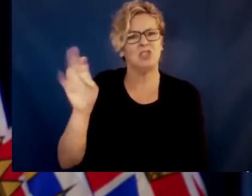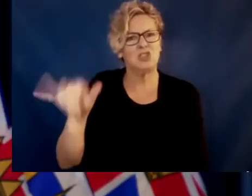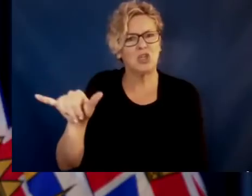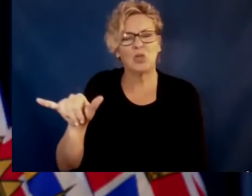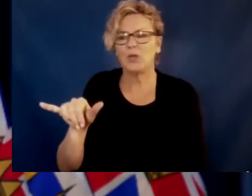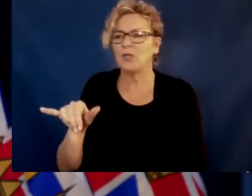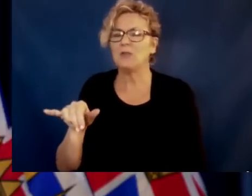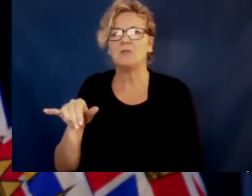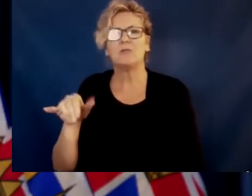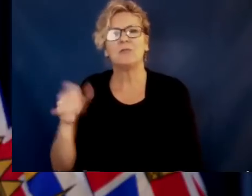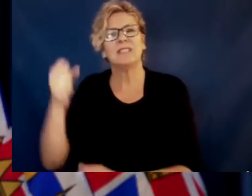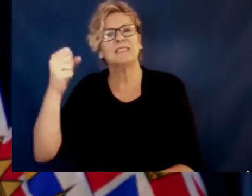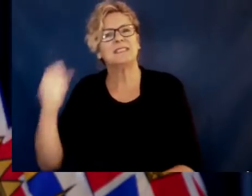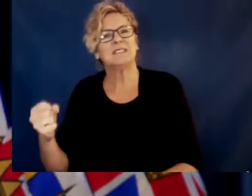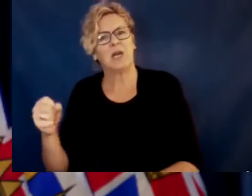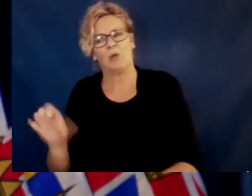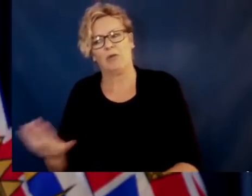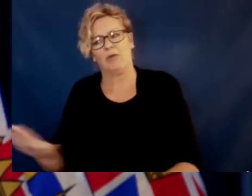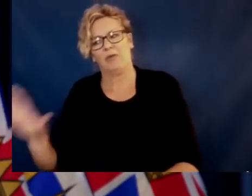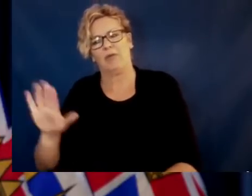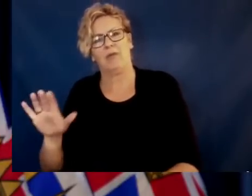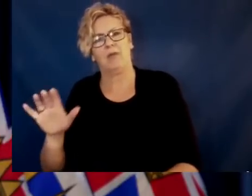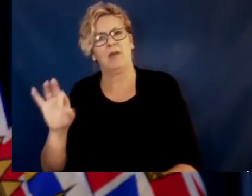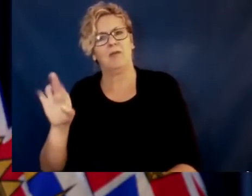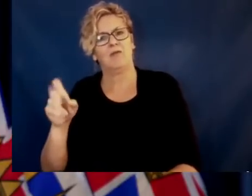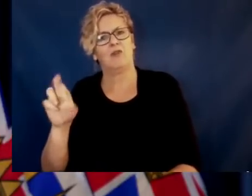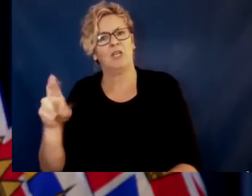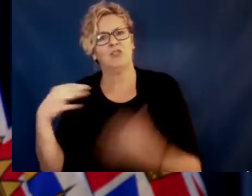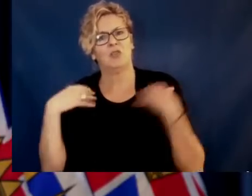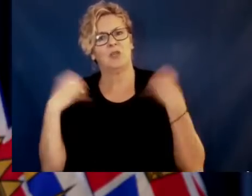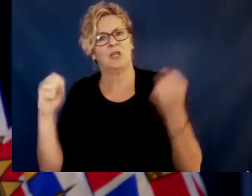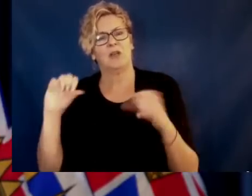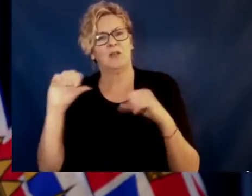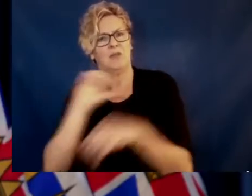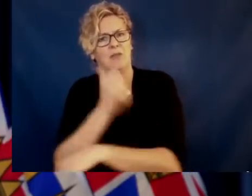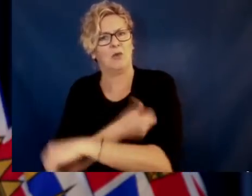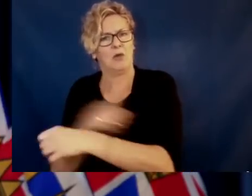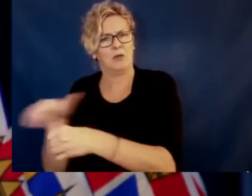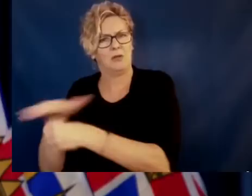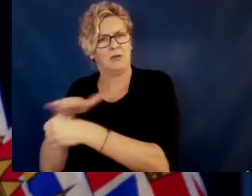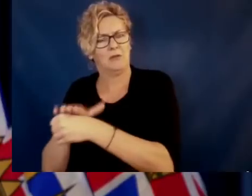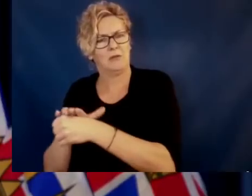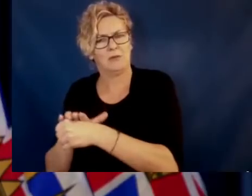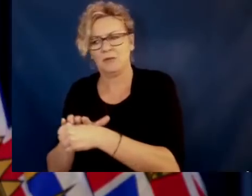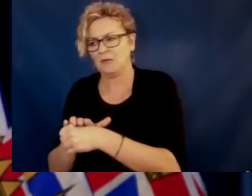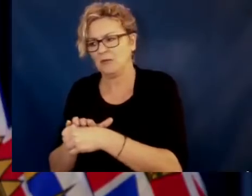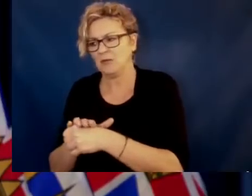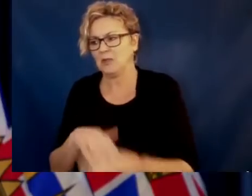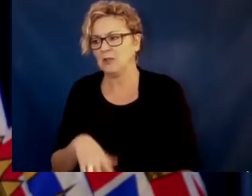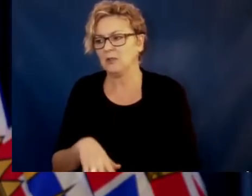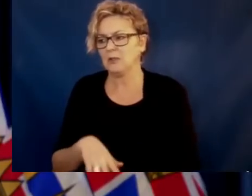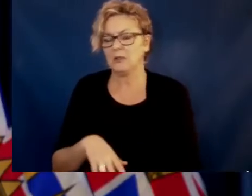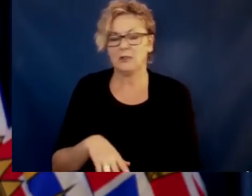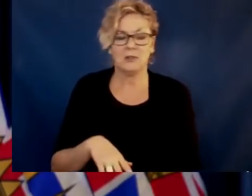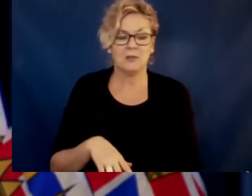number of different reasons. Some of it is spread within large family groups inadvertently. But also there's a large number of